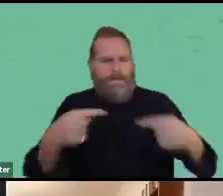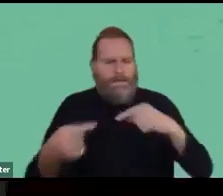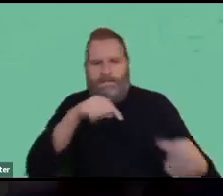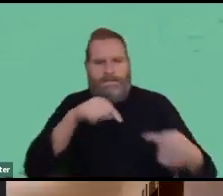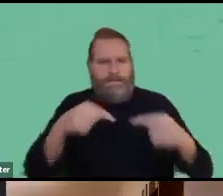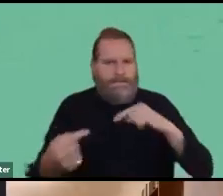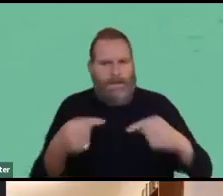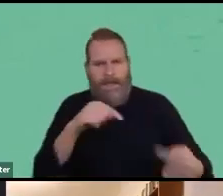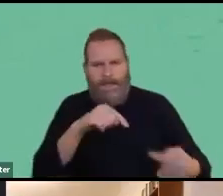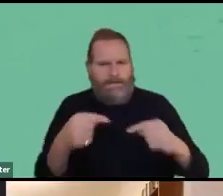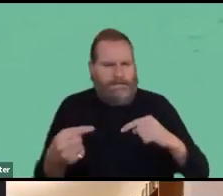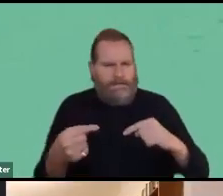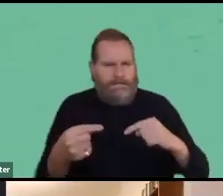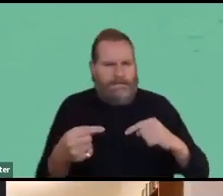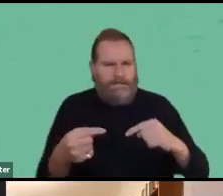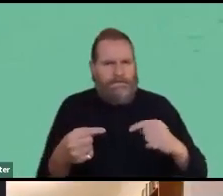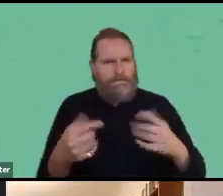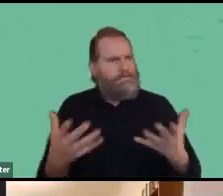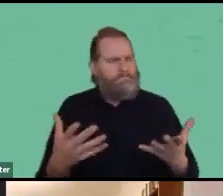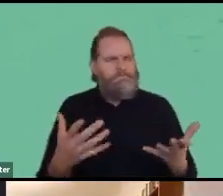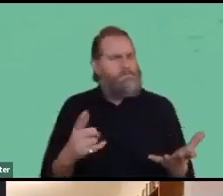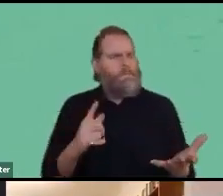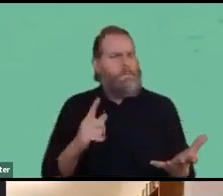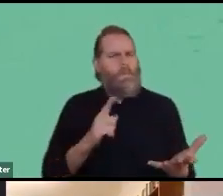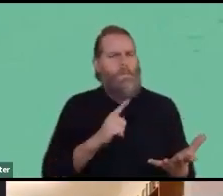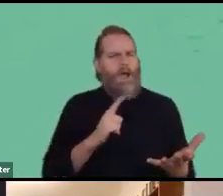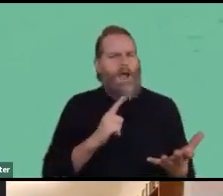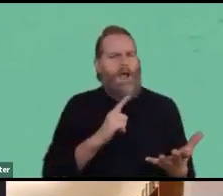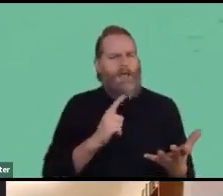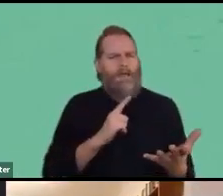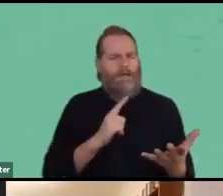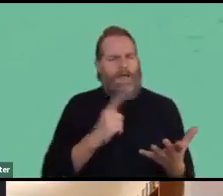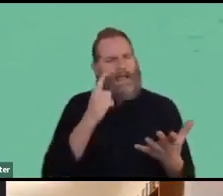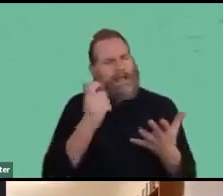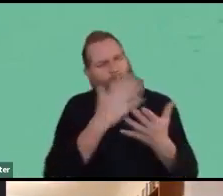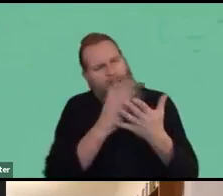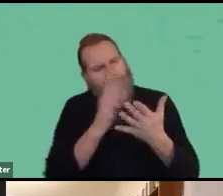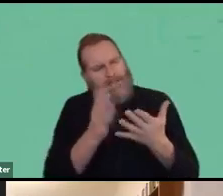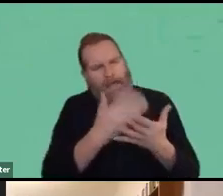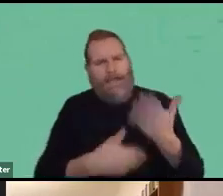answer for anybody else but is there any clarity you want to bring about the process and actually